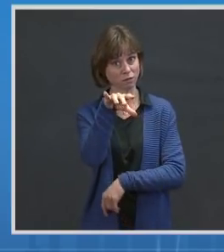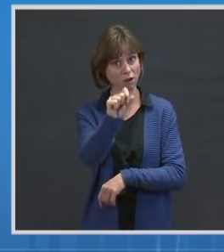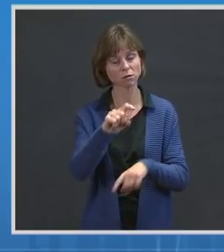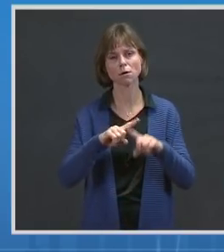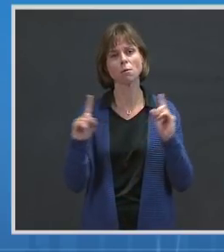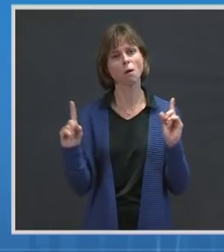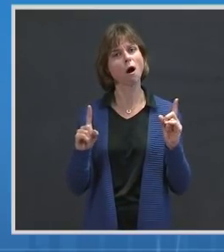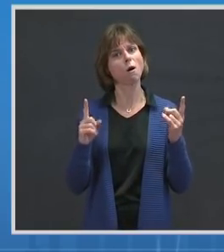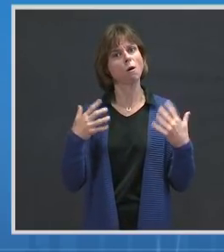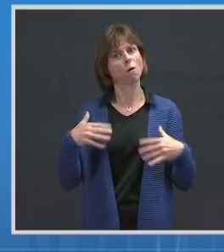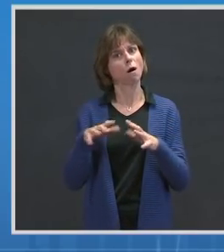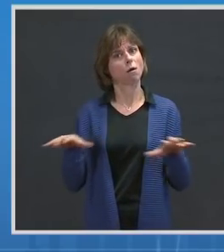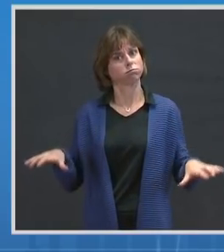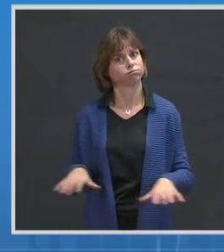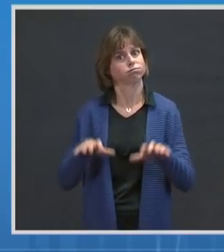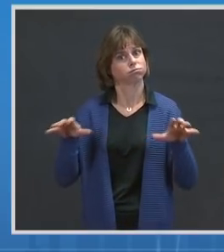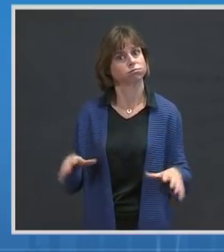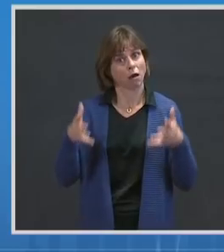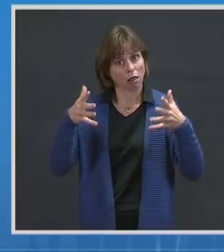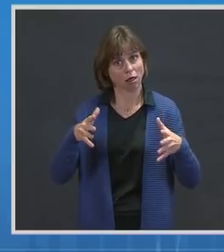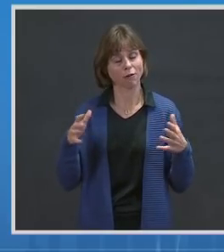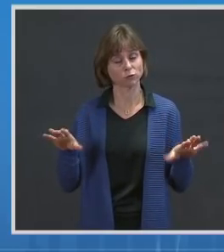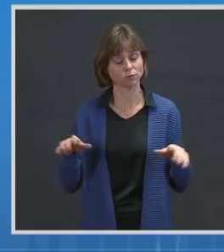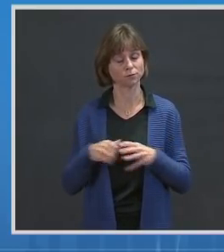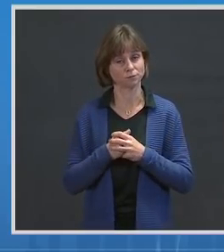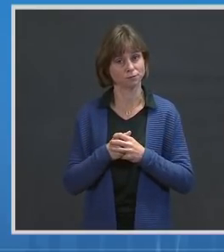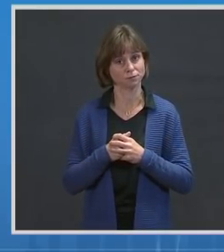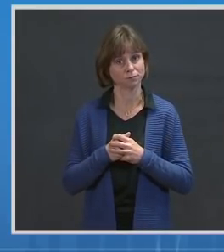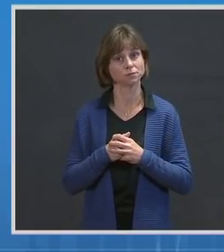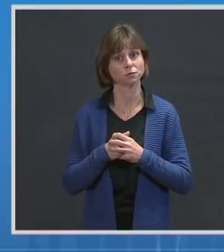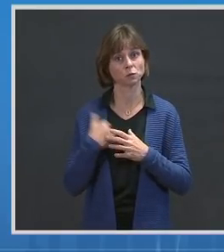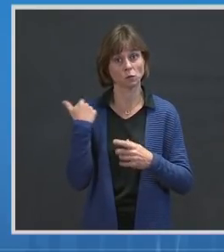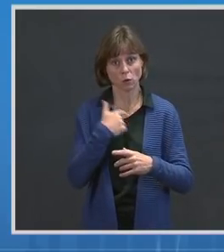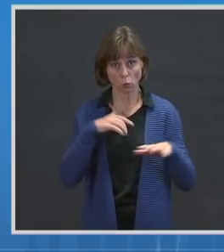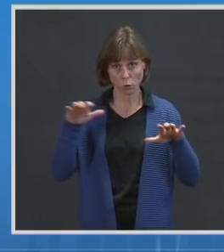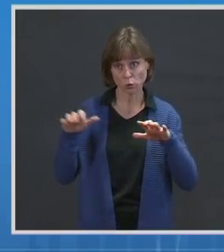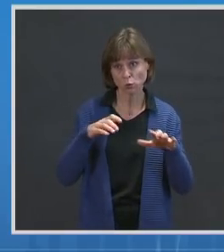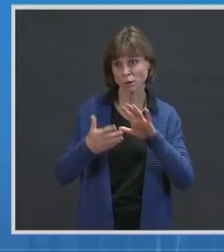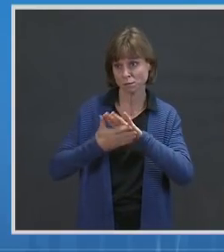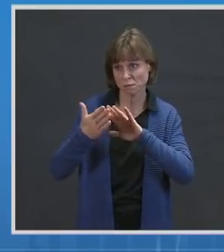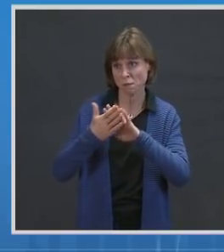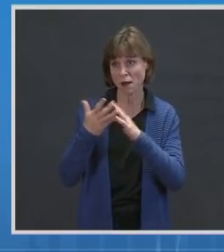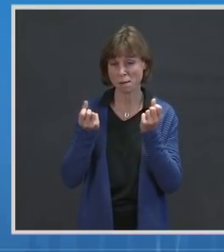We're executing our strategy across multiple fronts, and that execution is yielding results.